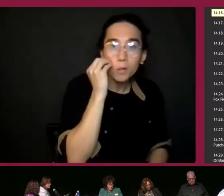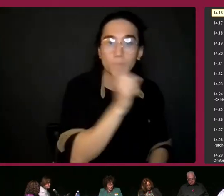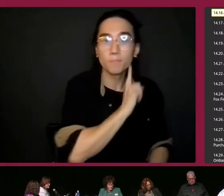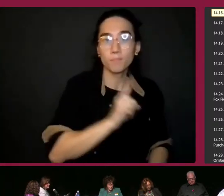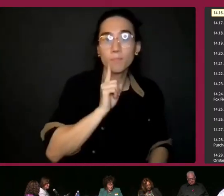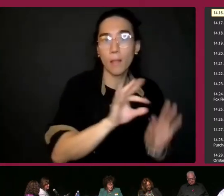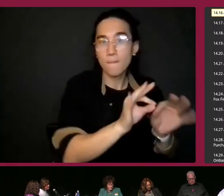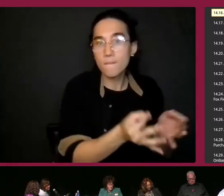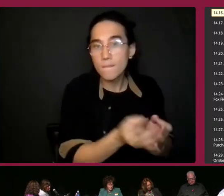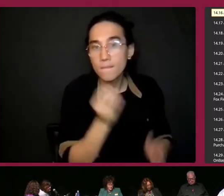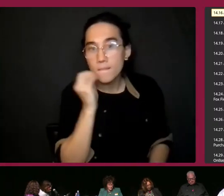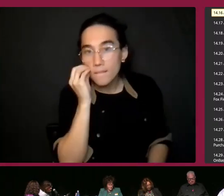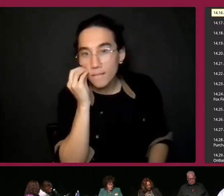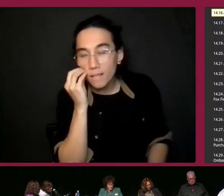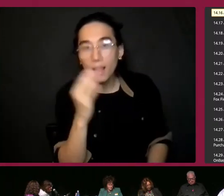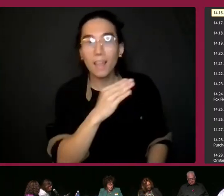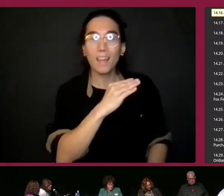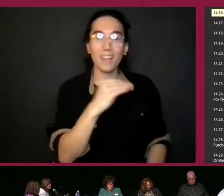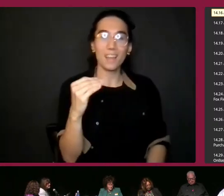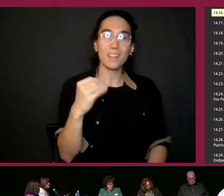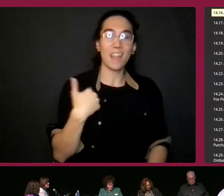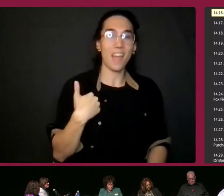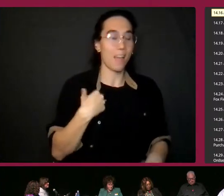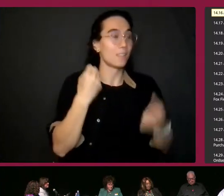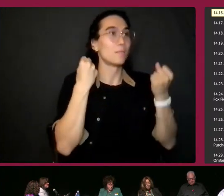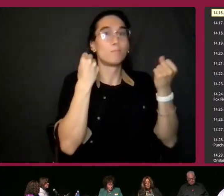we're going to have multiple structures on one lot.